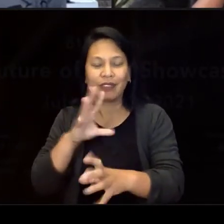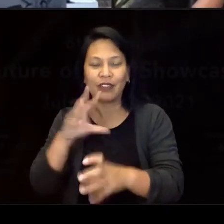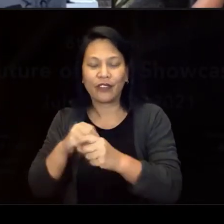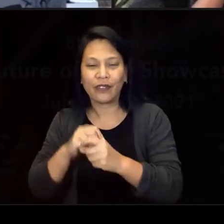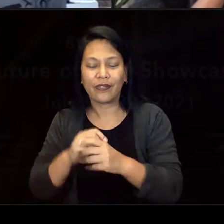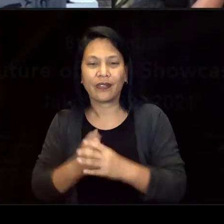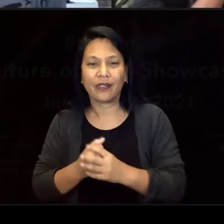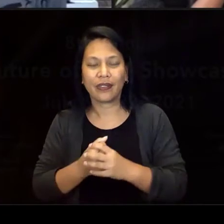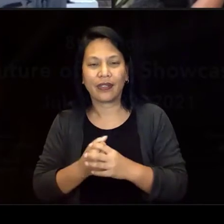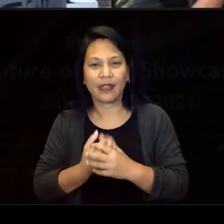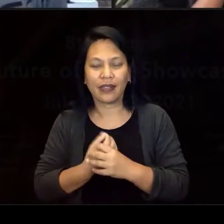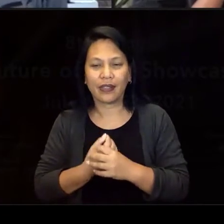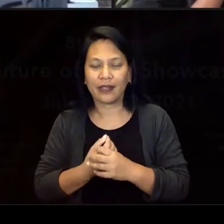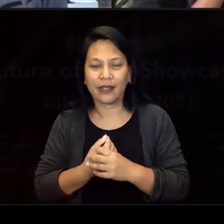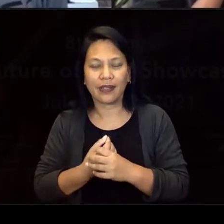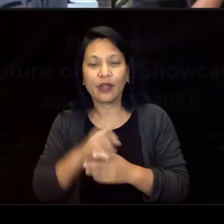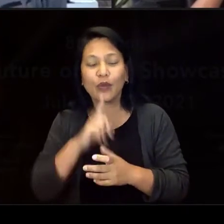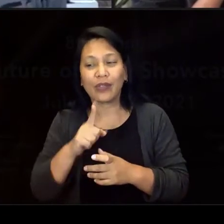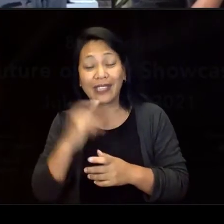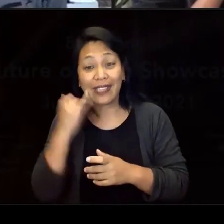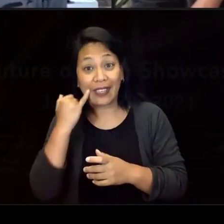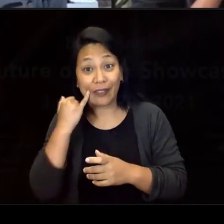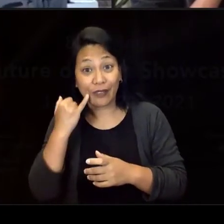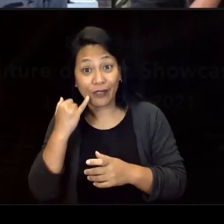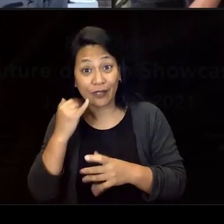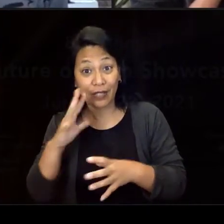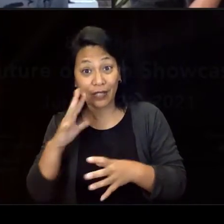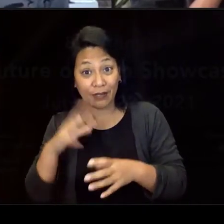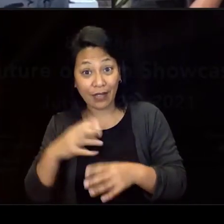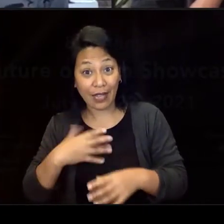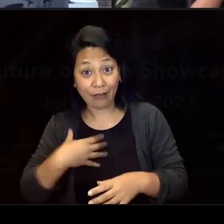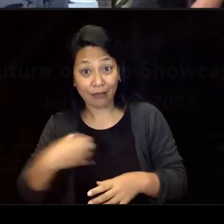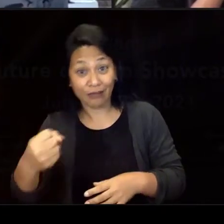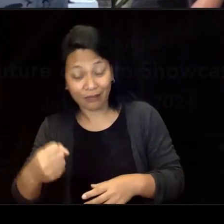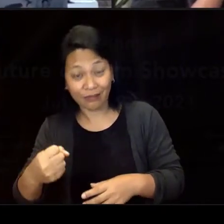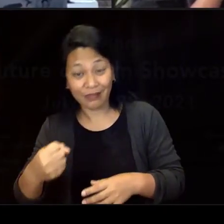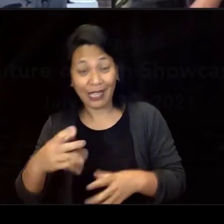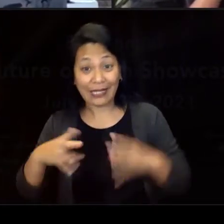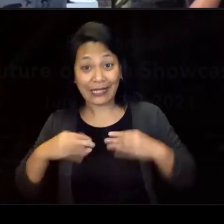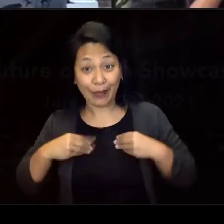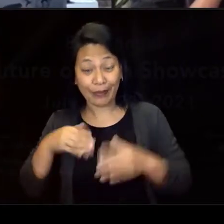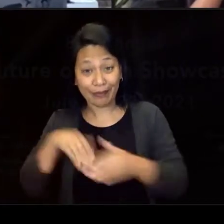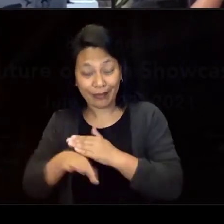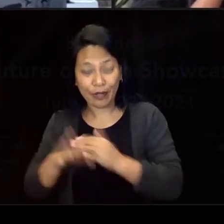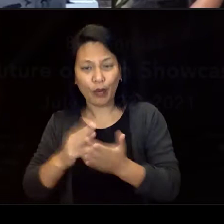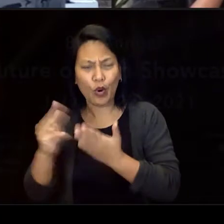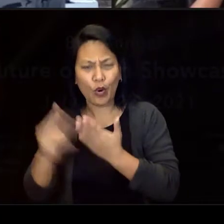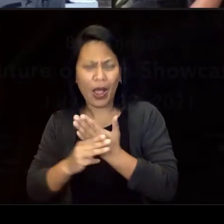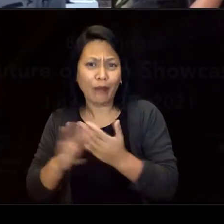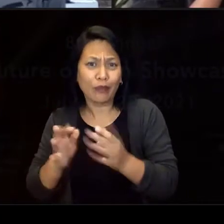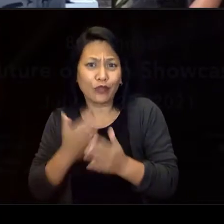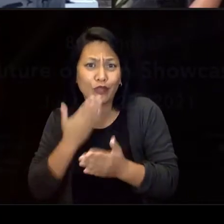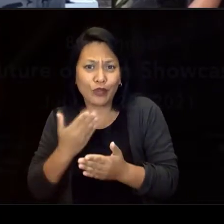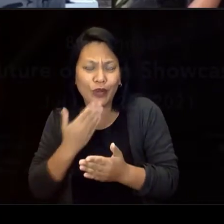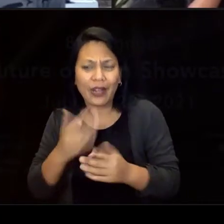which is great because you definitely, you know, want all the knowledge, but on top of all of that, you need your mental